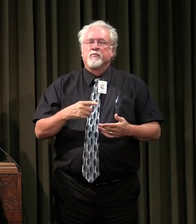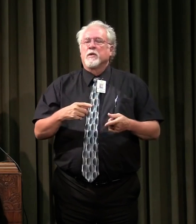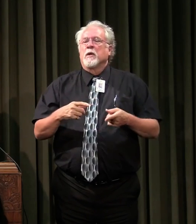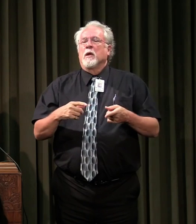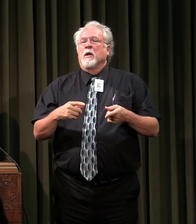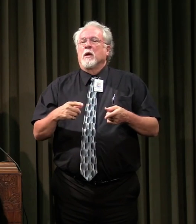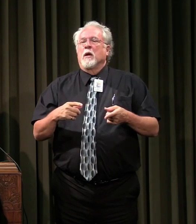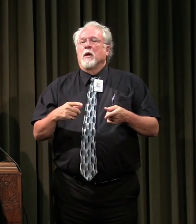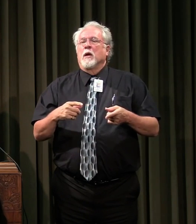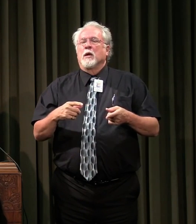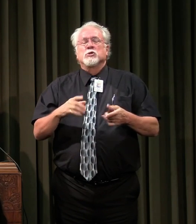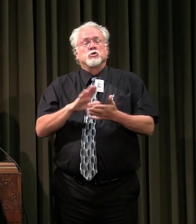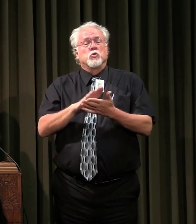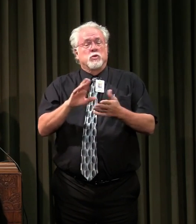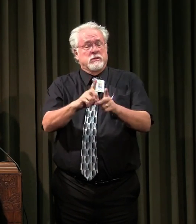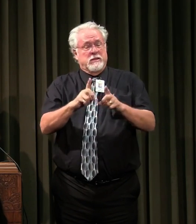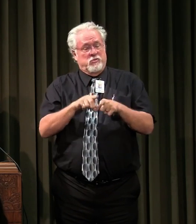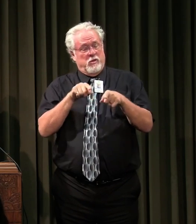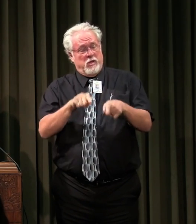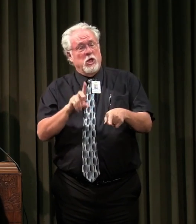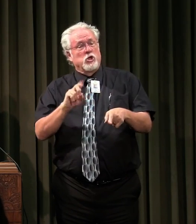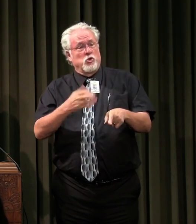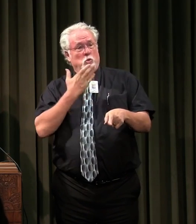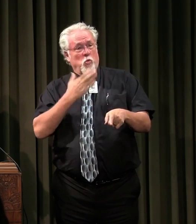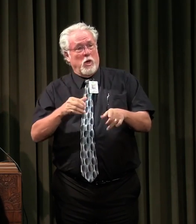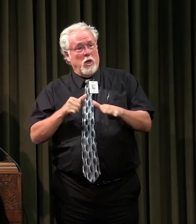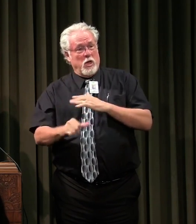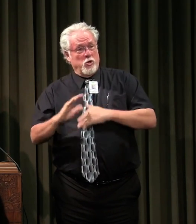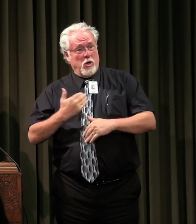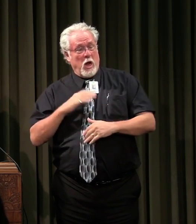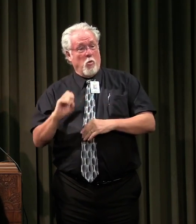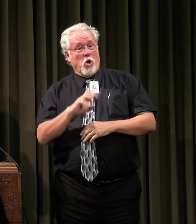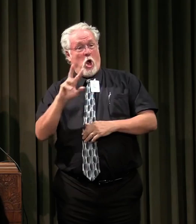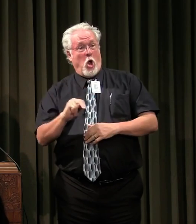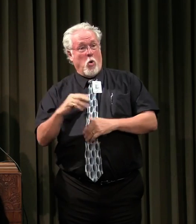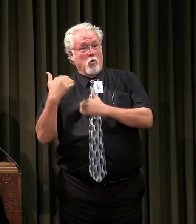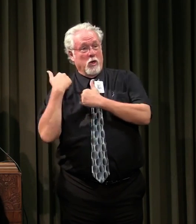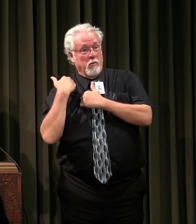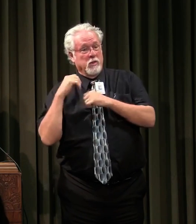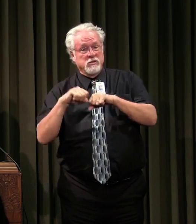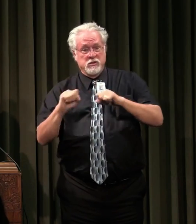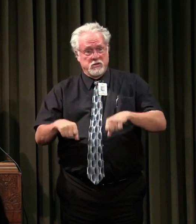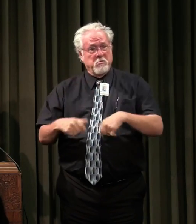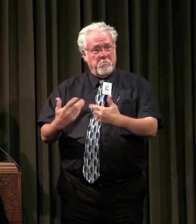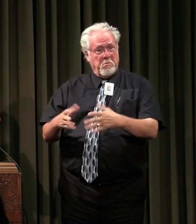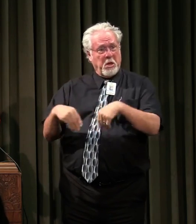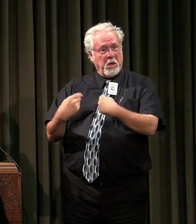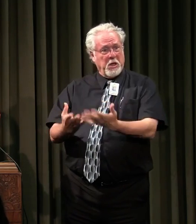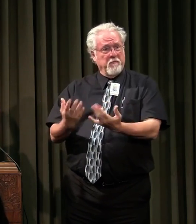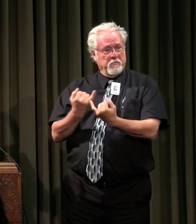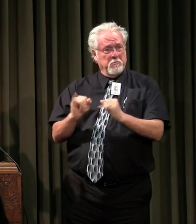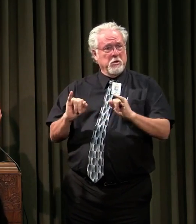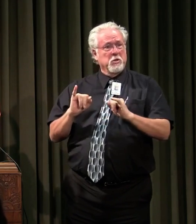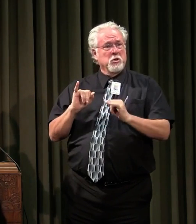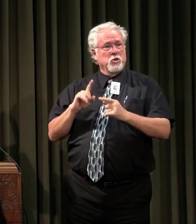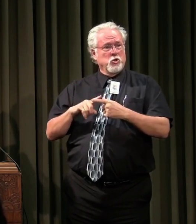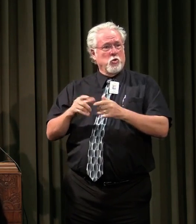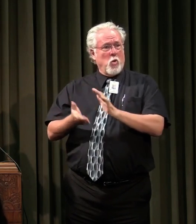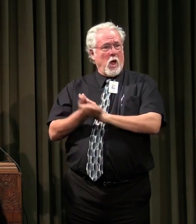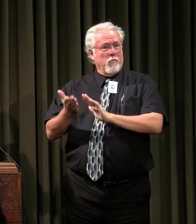and I do think that school districts and perform well under our own accountability system ought to be given the autonomy to operate and make final decisions about